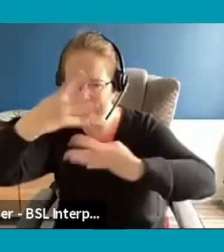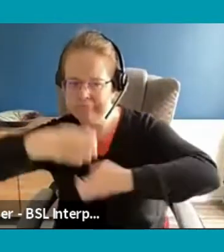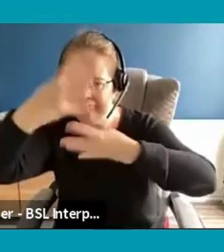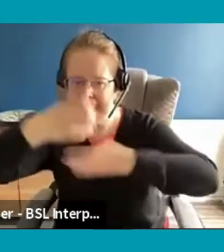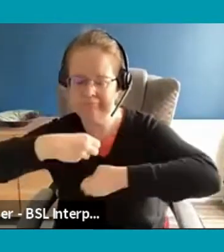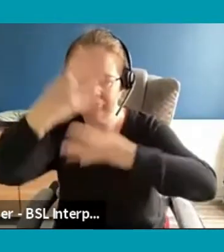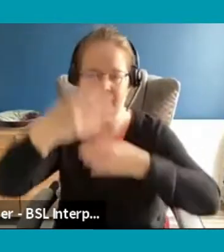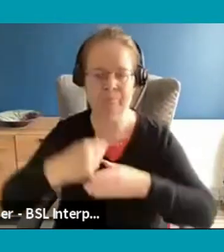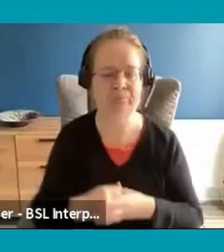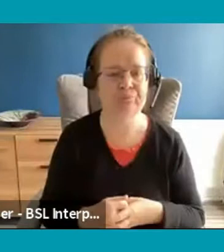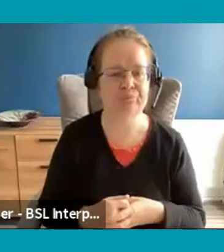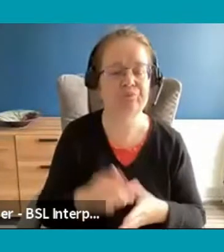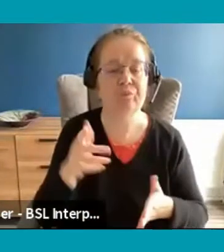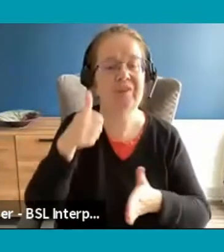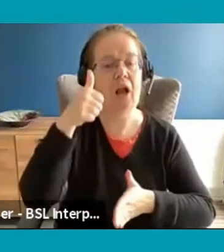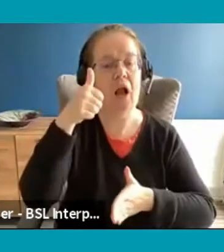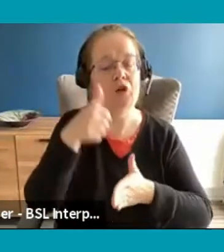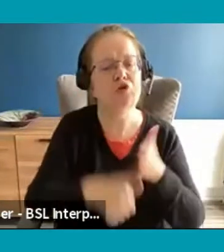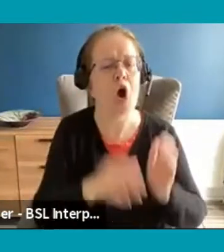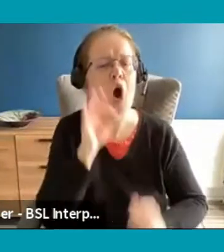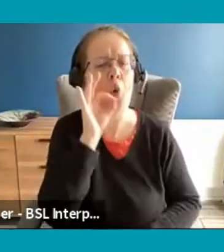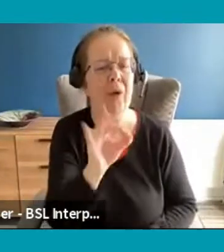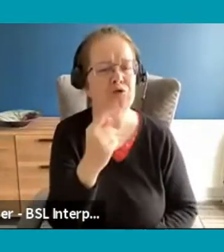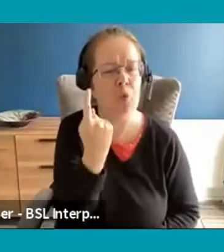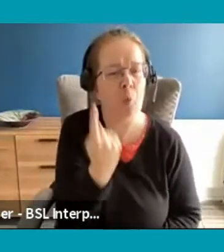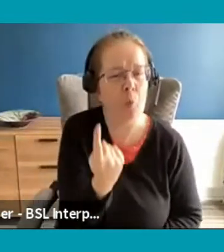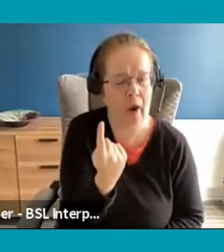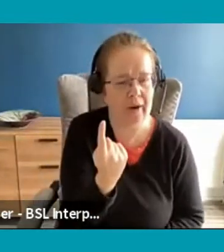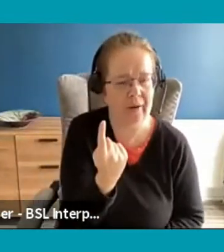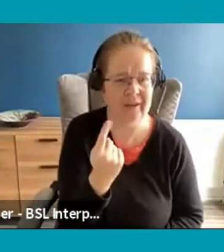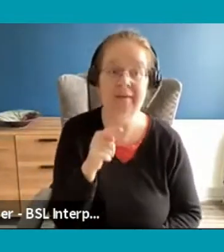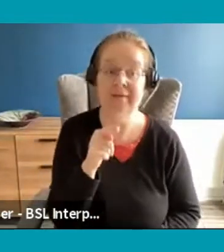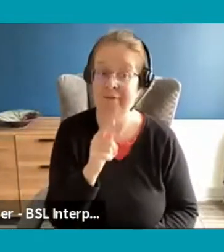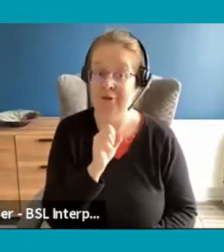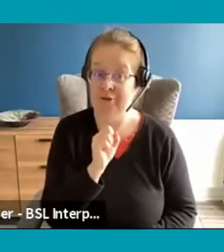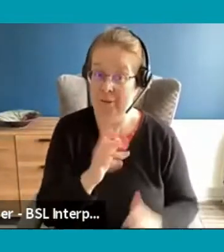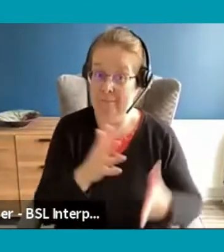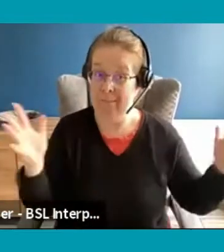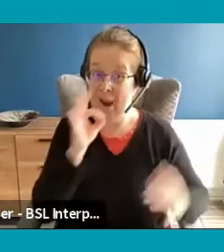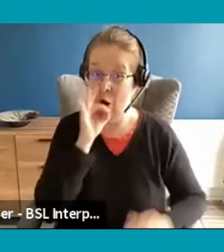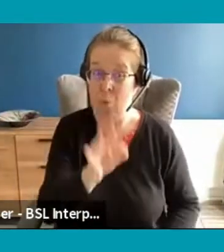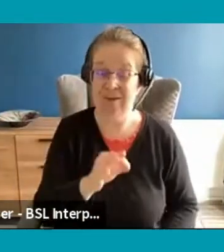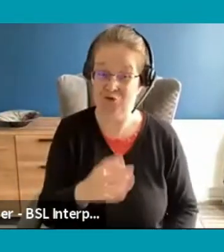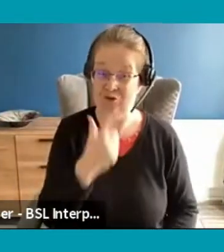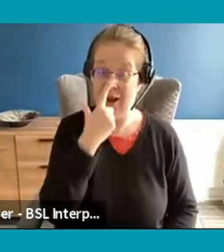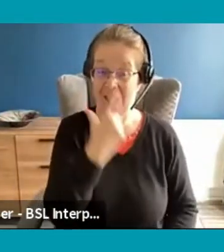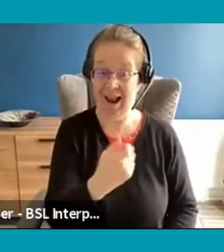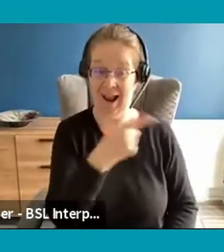So let's start off with question one. This is a biggie, so can you share DPD's